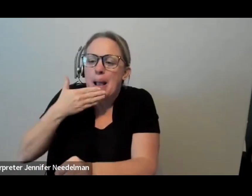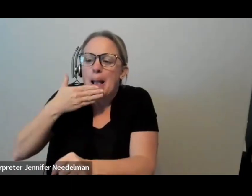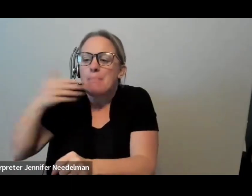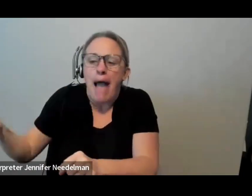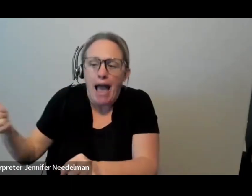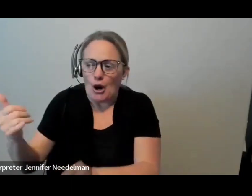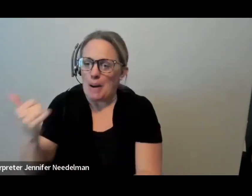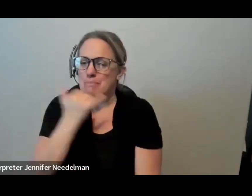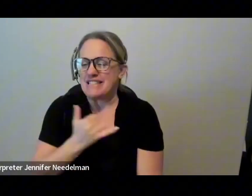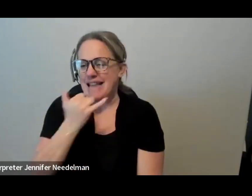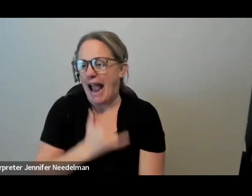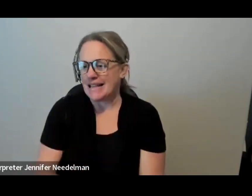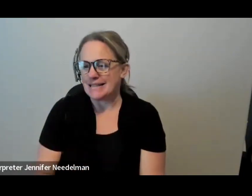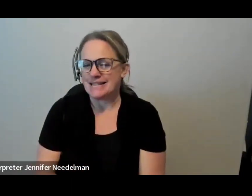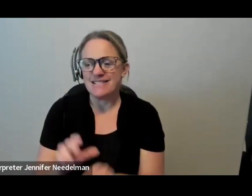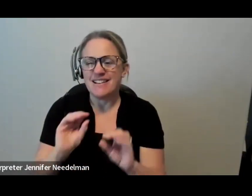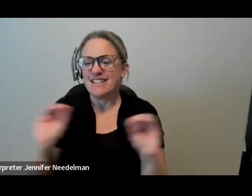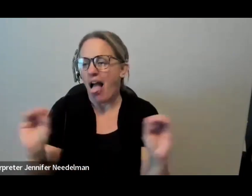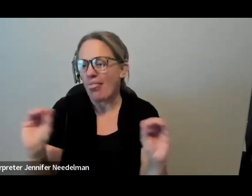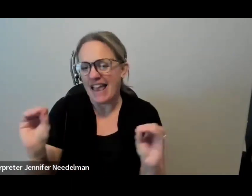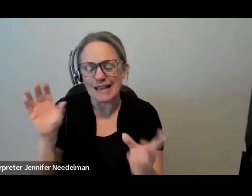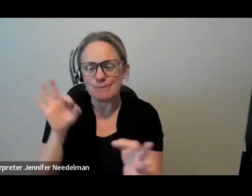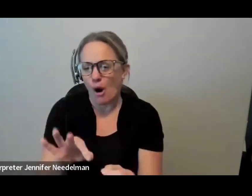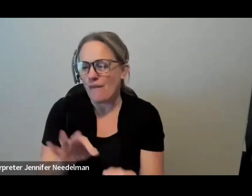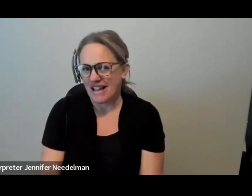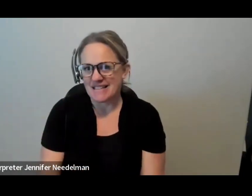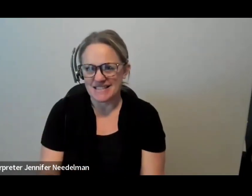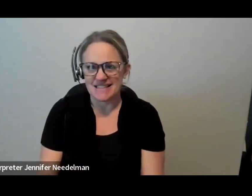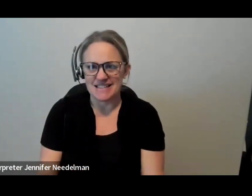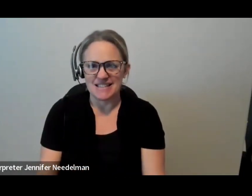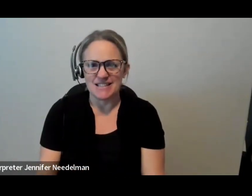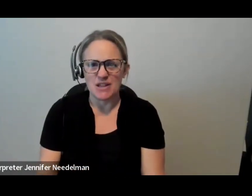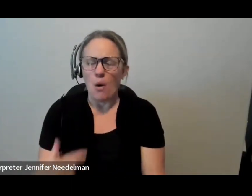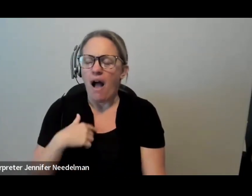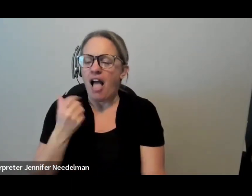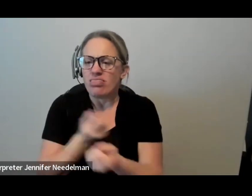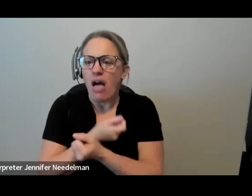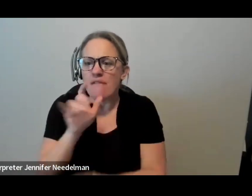And you know, I, I love the scanning of the room.